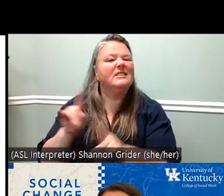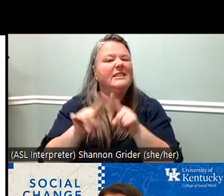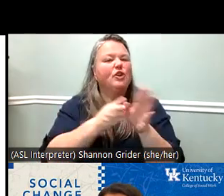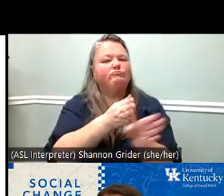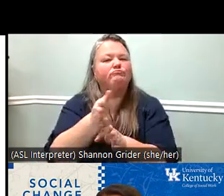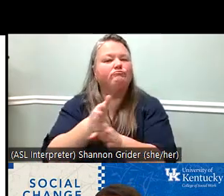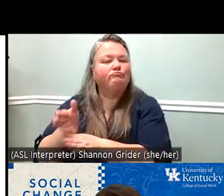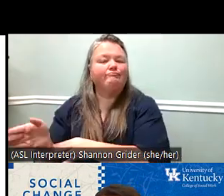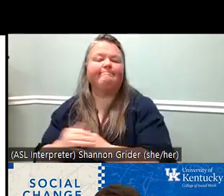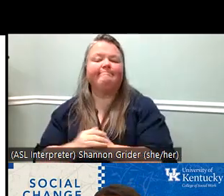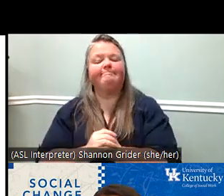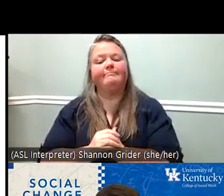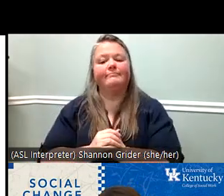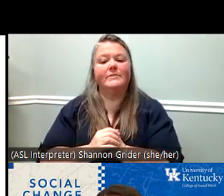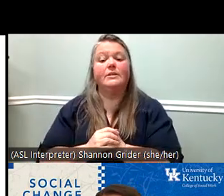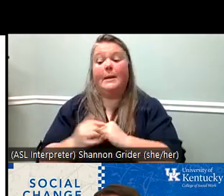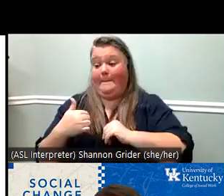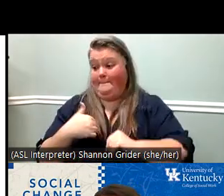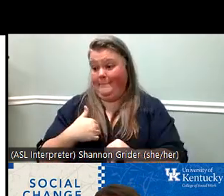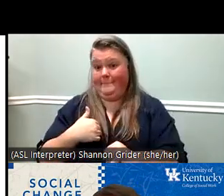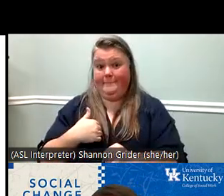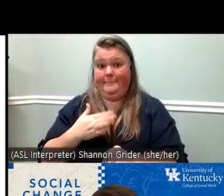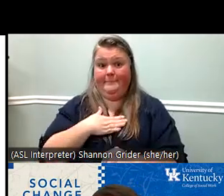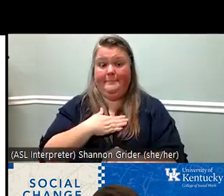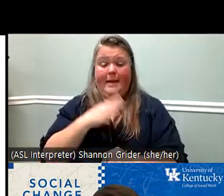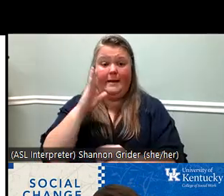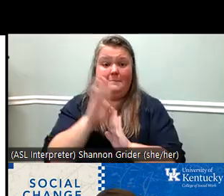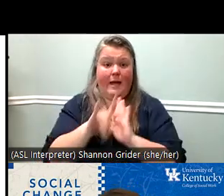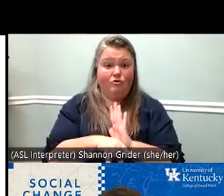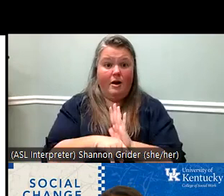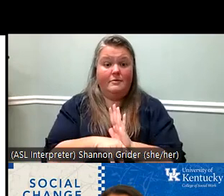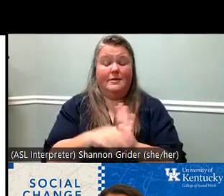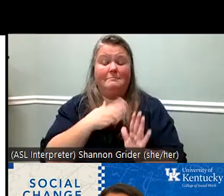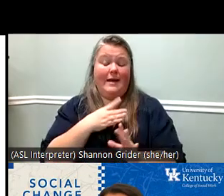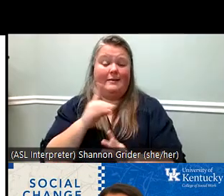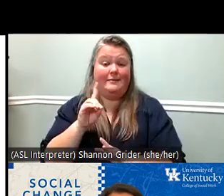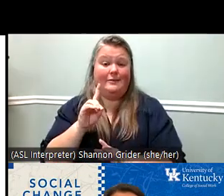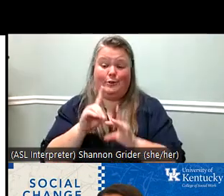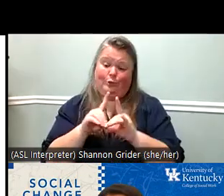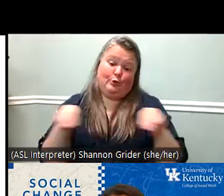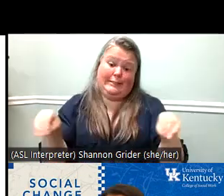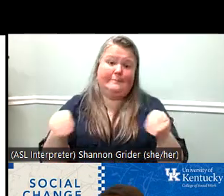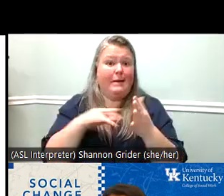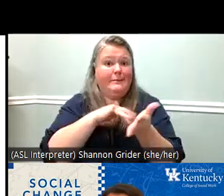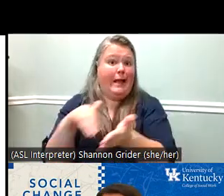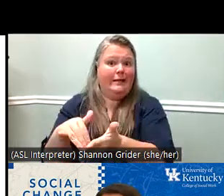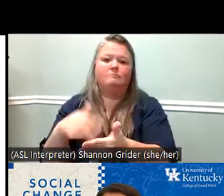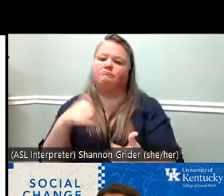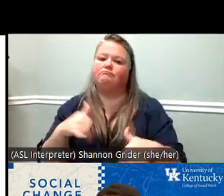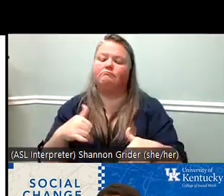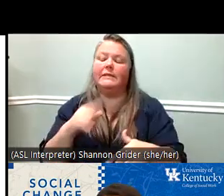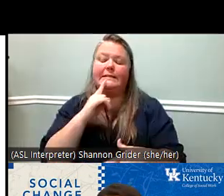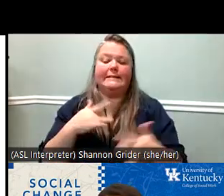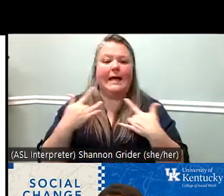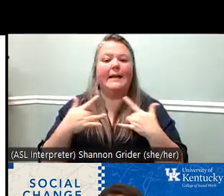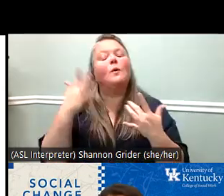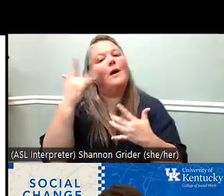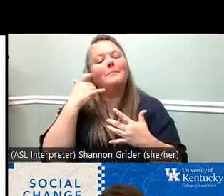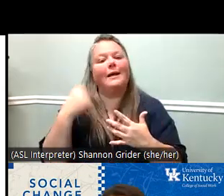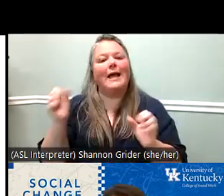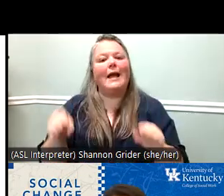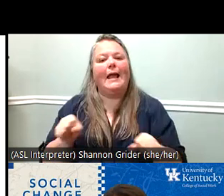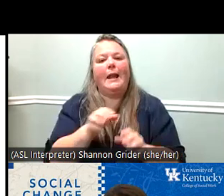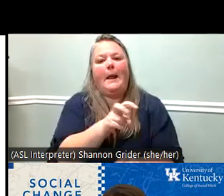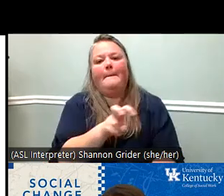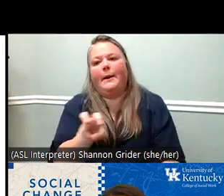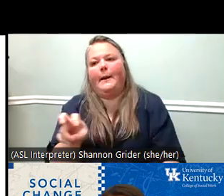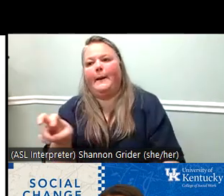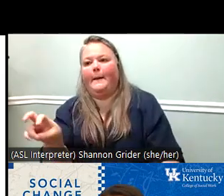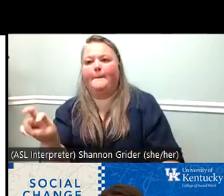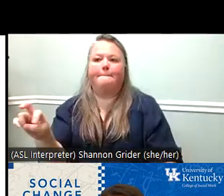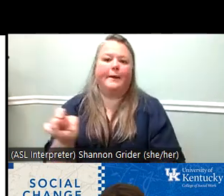WHO WANT TO DO DIRECT PRACTICE, STUDENTS WHO WANT TO WORK WITH COMMUNITIES, OR ORGANIZATIONS, AND STUDENTS WHO WANT TO WORK IN POLICY AND GOVERNMENT, SO THERE'S JUST